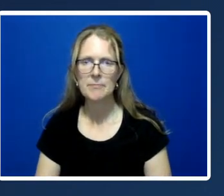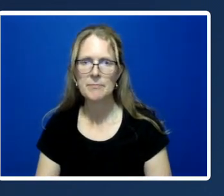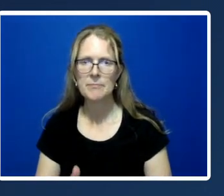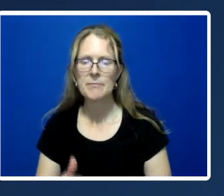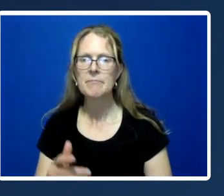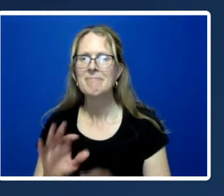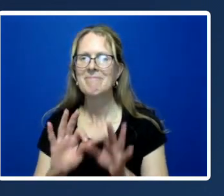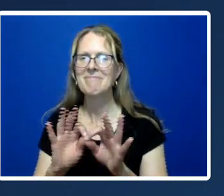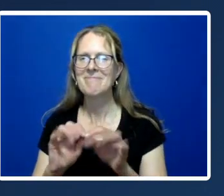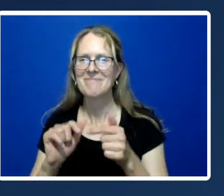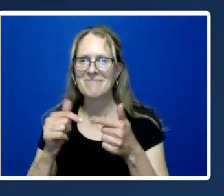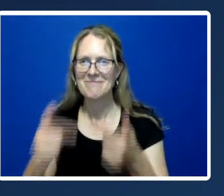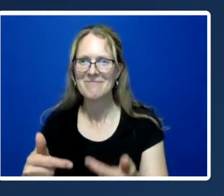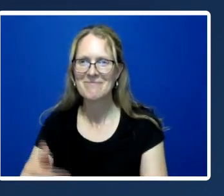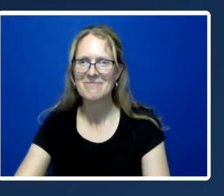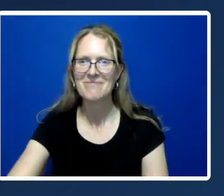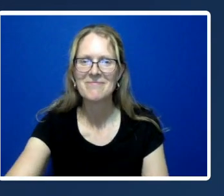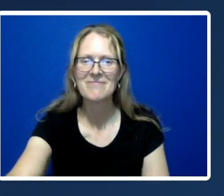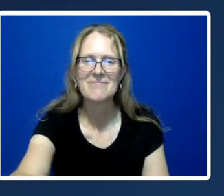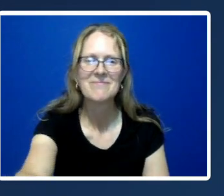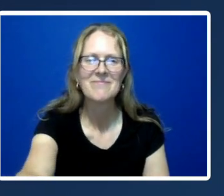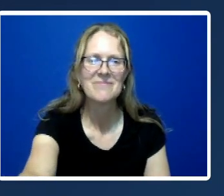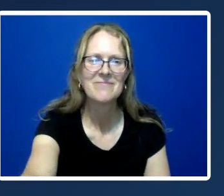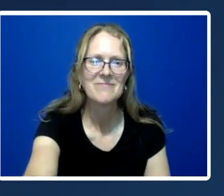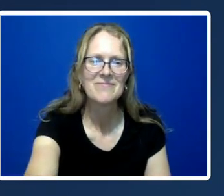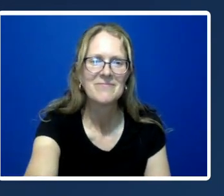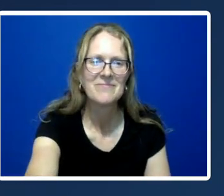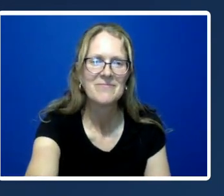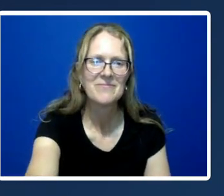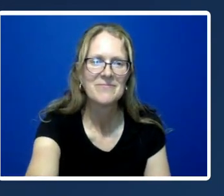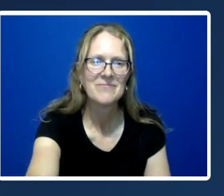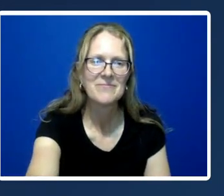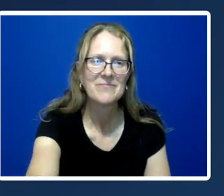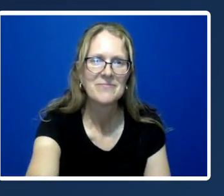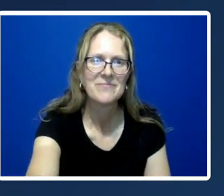4-H clubs, and communities all across the country, not just in rural areas, but also in urban and